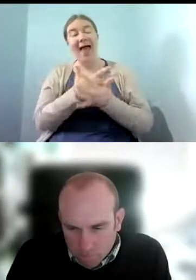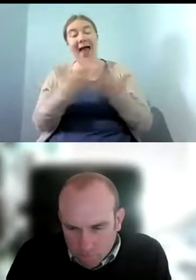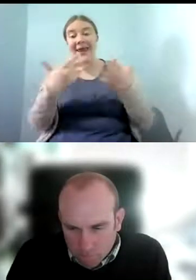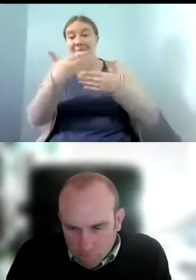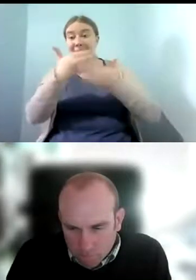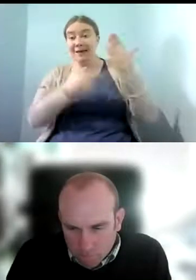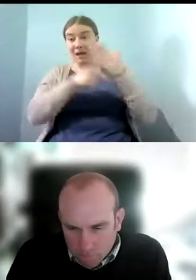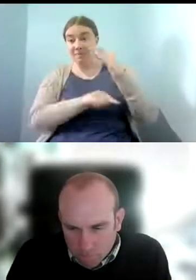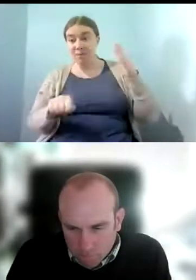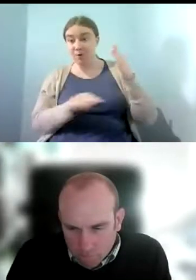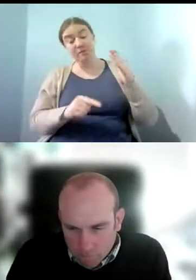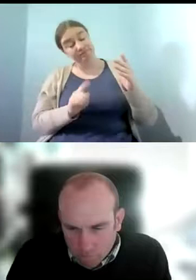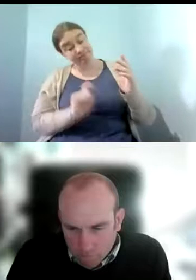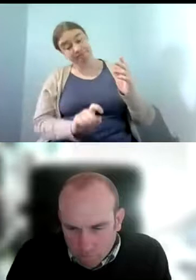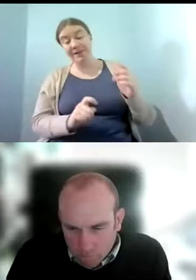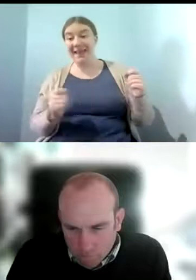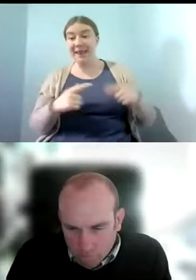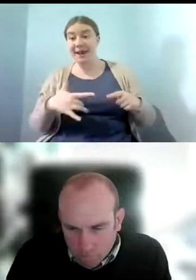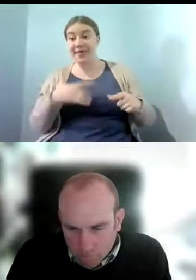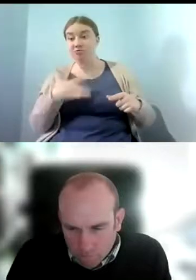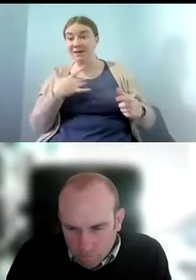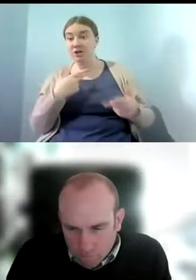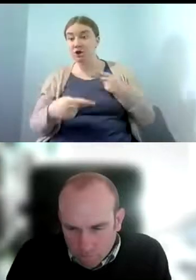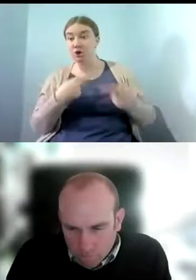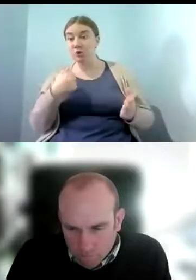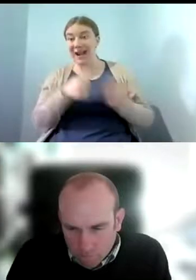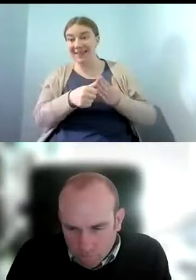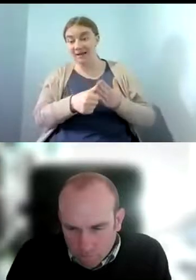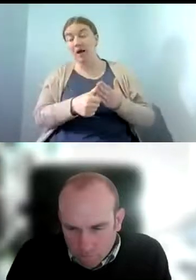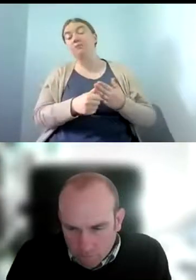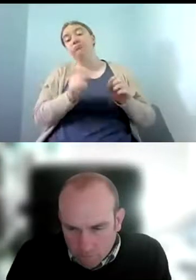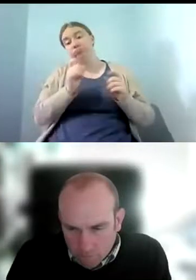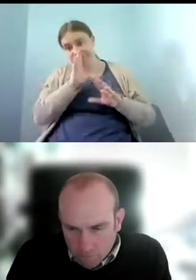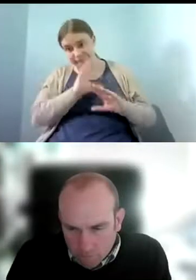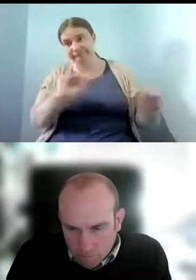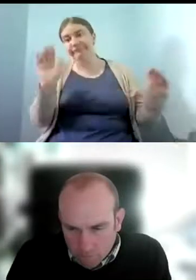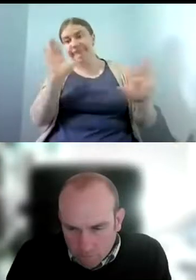email address and sign up to the newsletter and we will obviously make sure those people on our